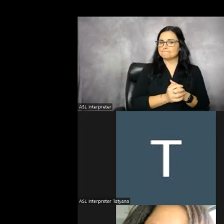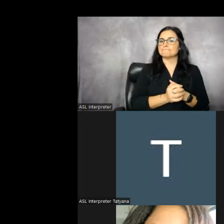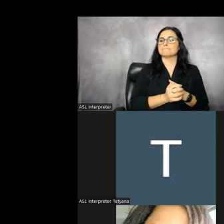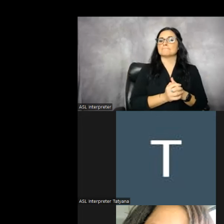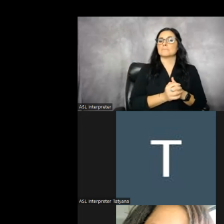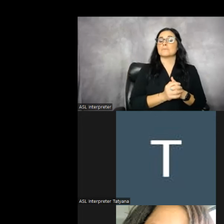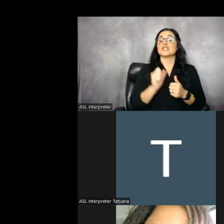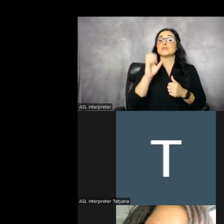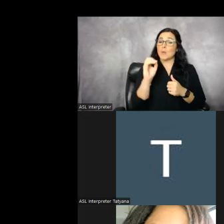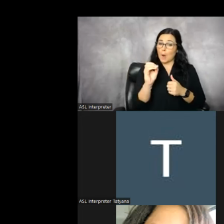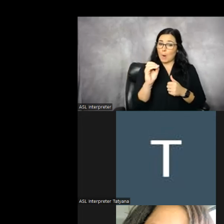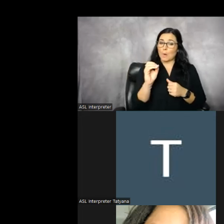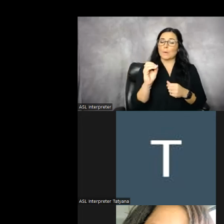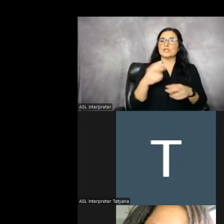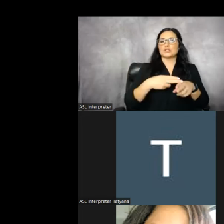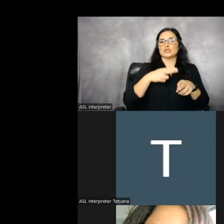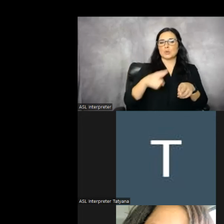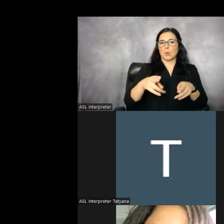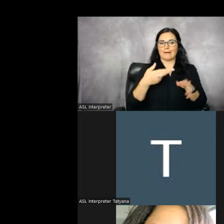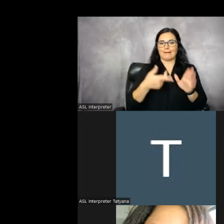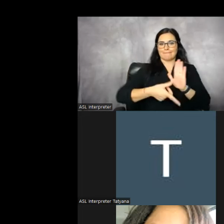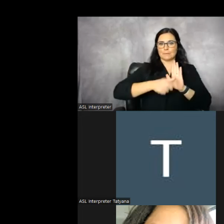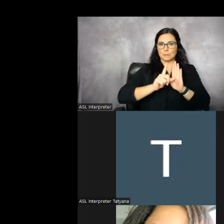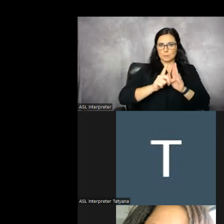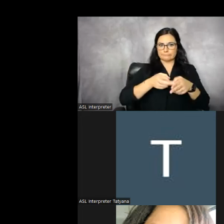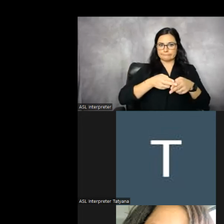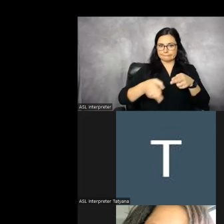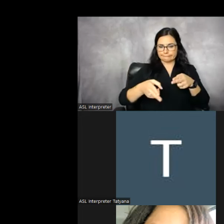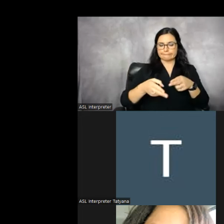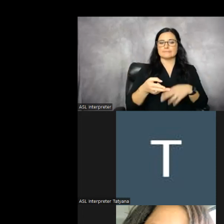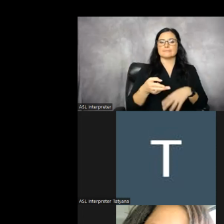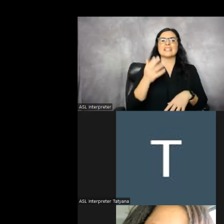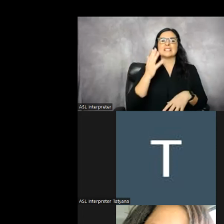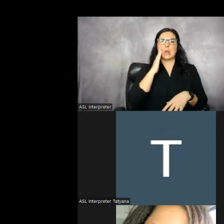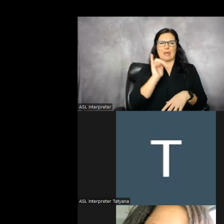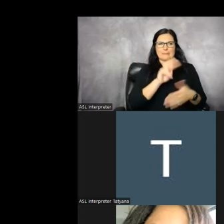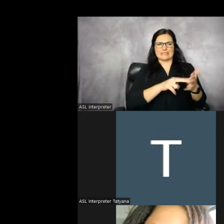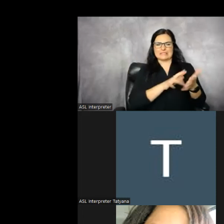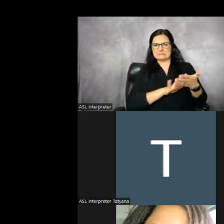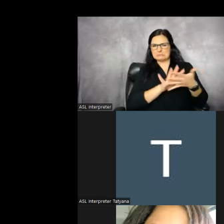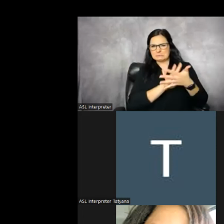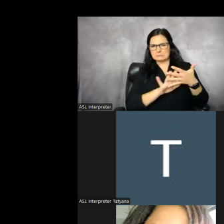So, I wanted to just give a quick overview of -- you know, it gets a little fuzzy sometimes, the differences